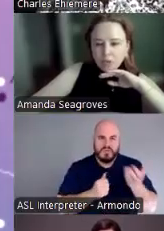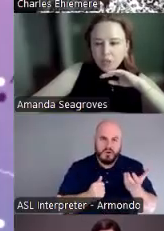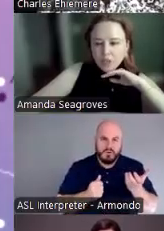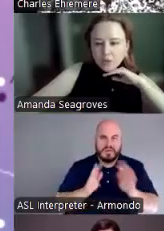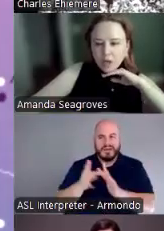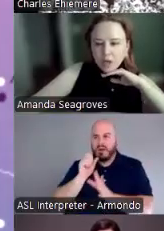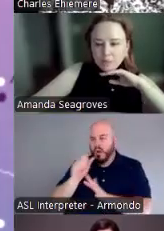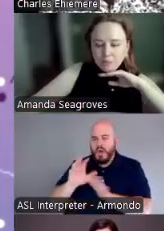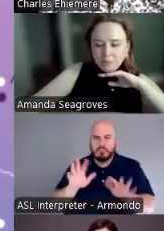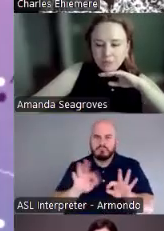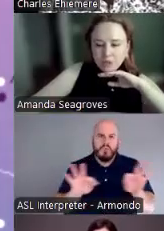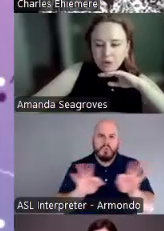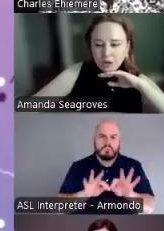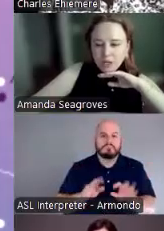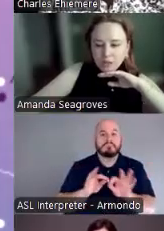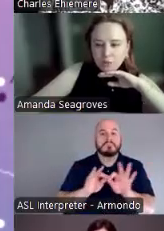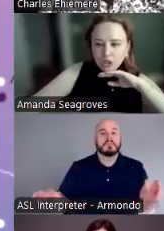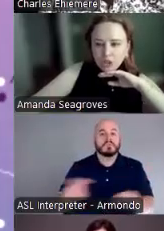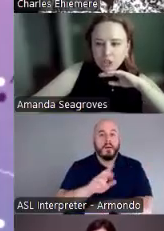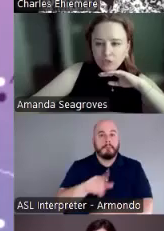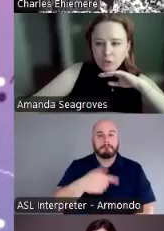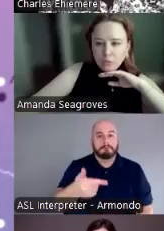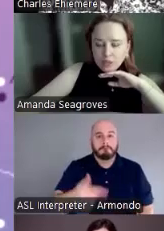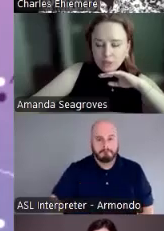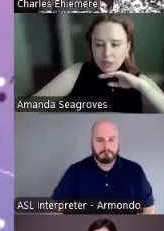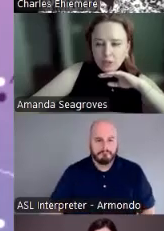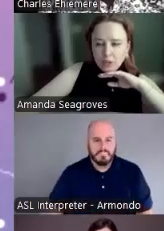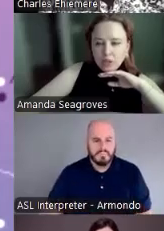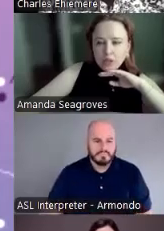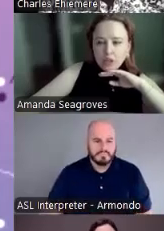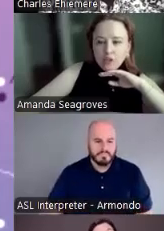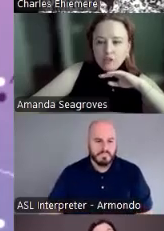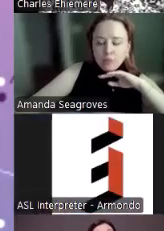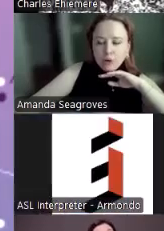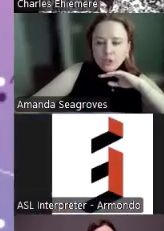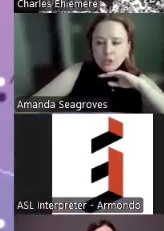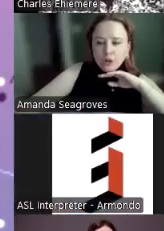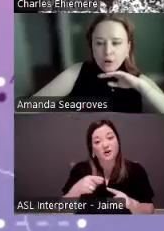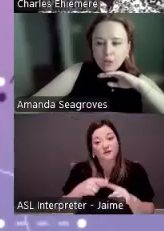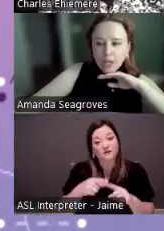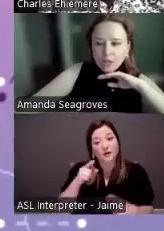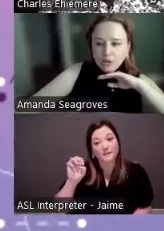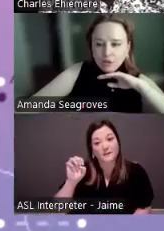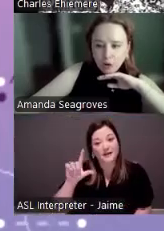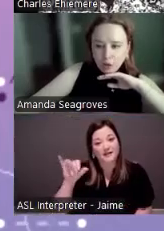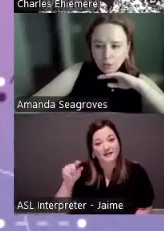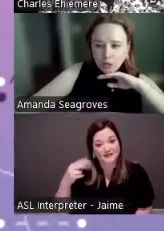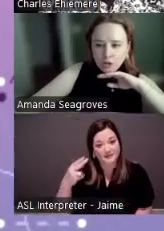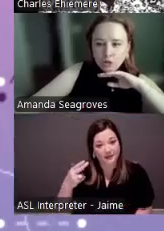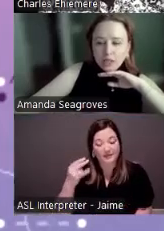Thank you. So our next question is from Elizabeth. If the person only has a phone, do they